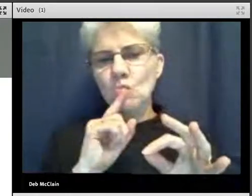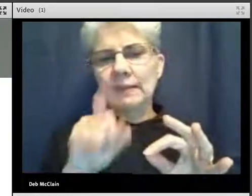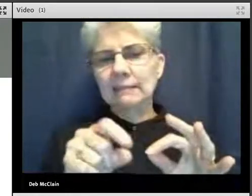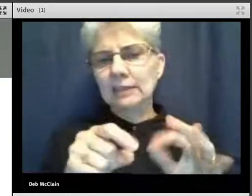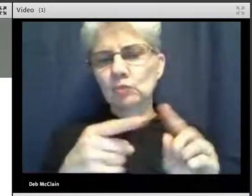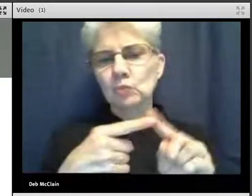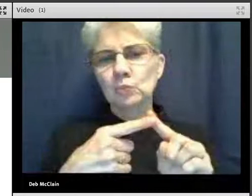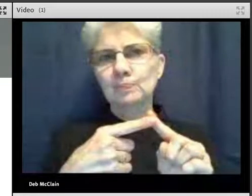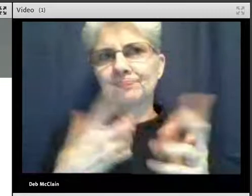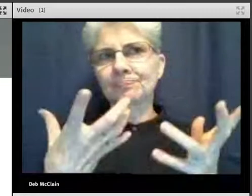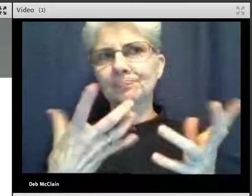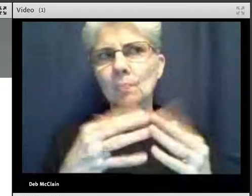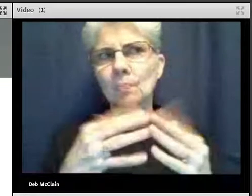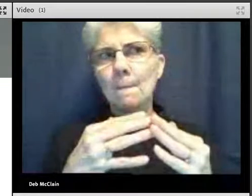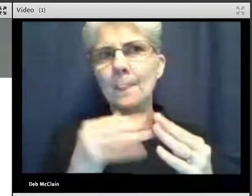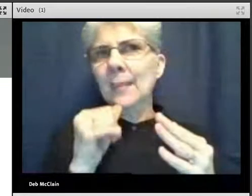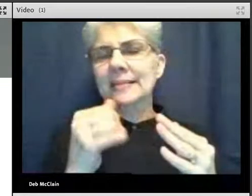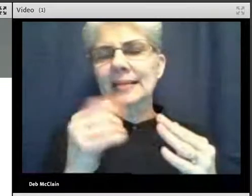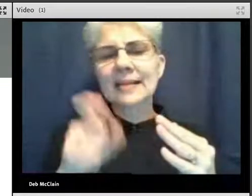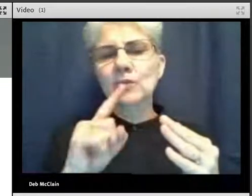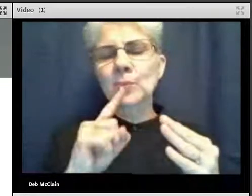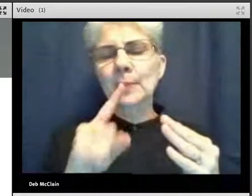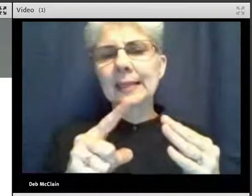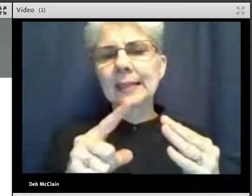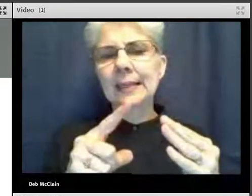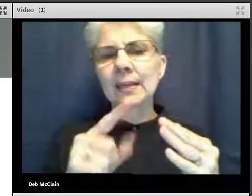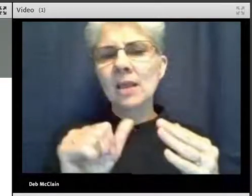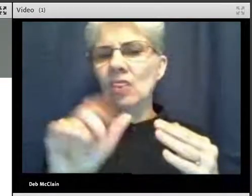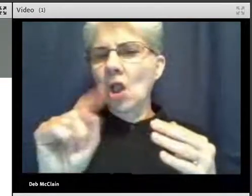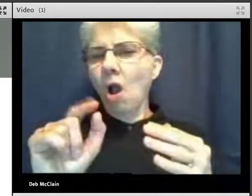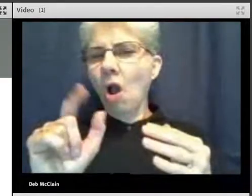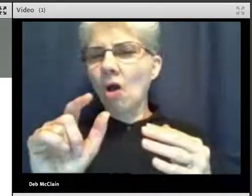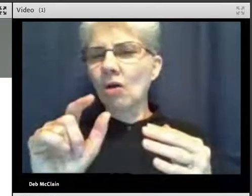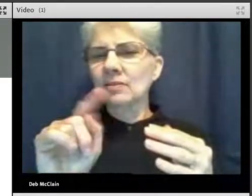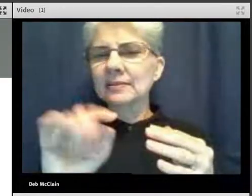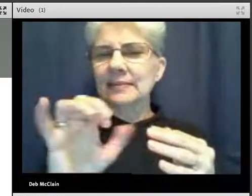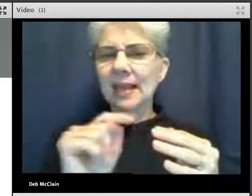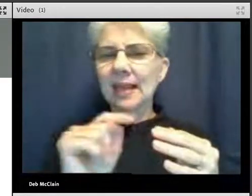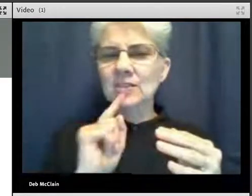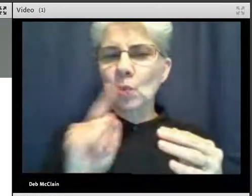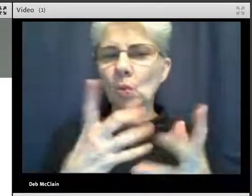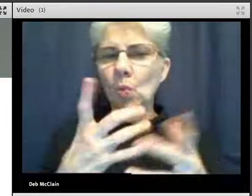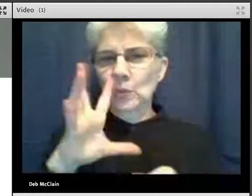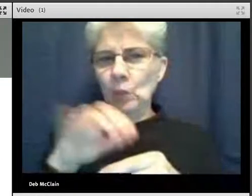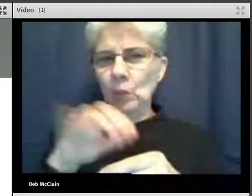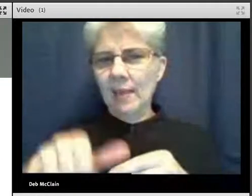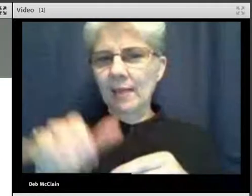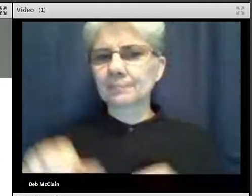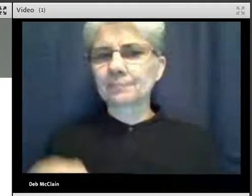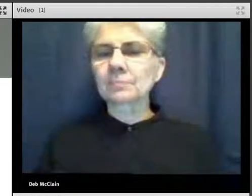So you don't really need to -- It doesn't have to be -- That alt-text is really where you want that.